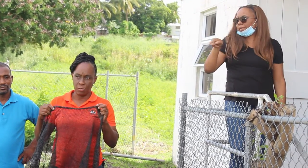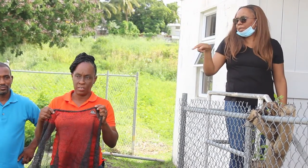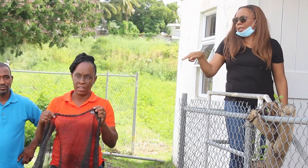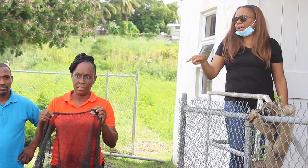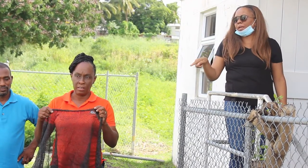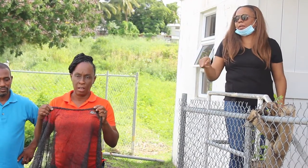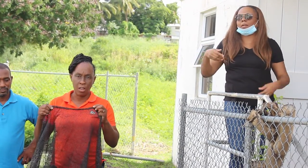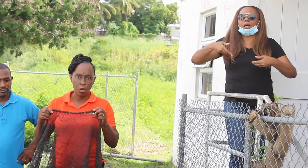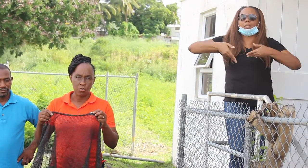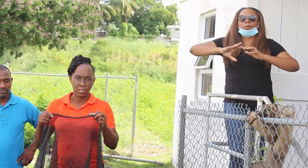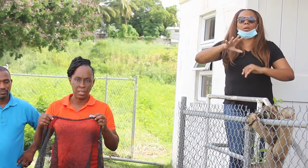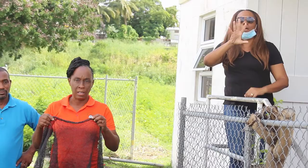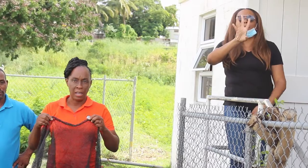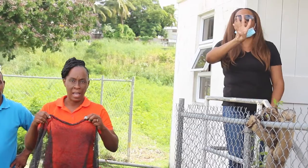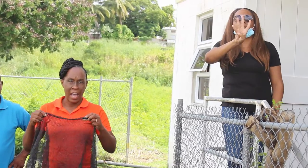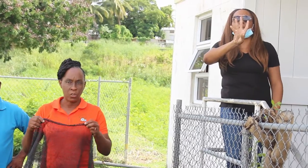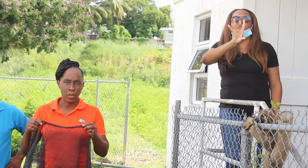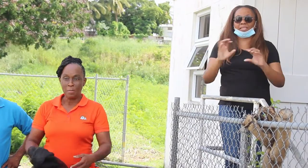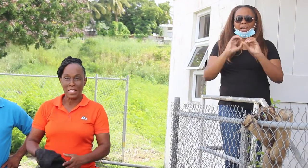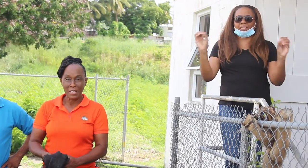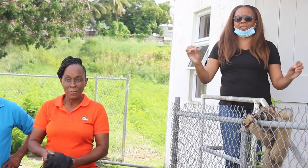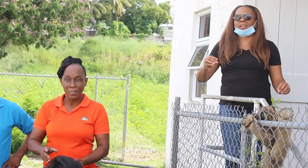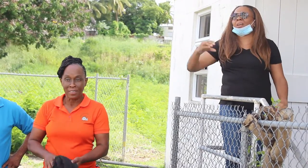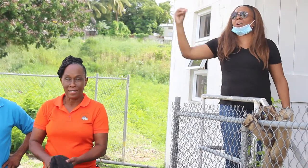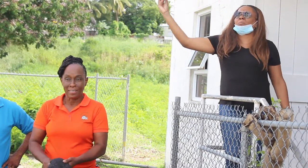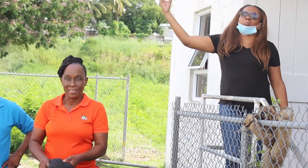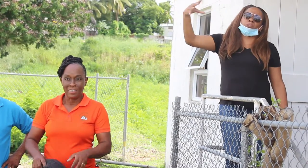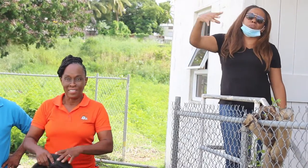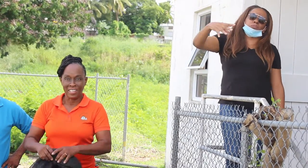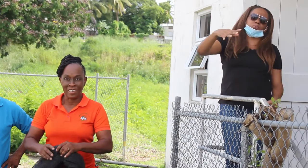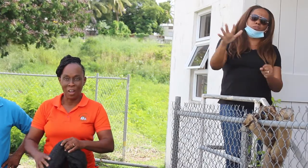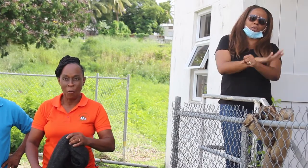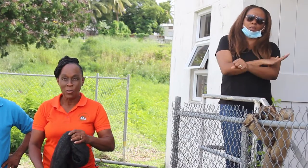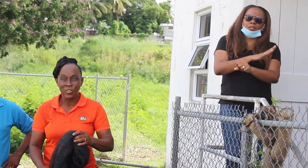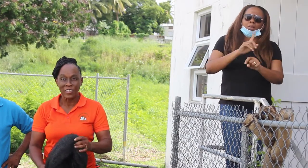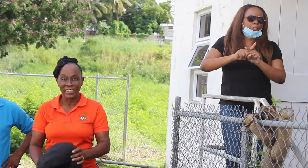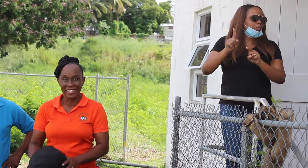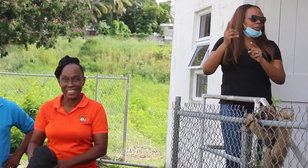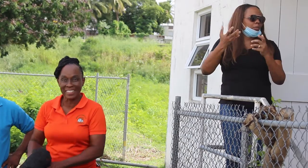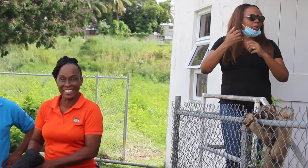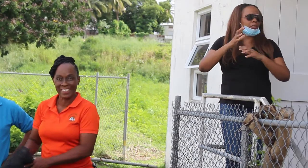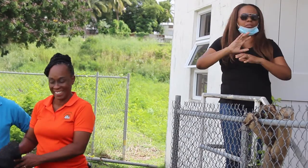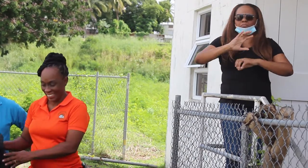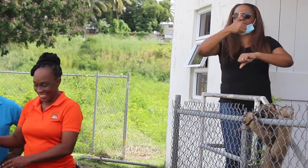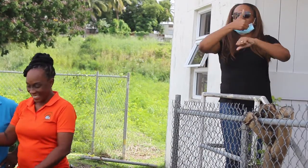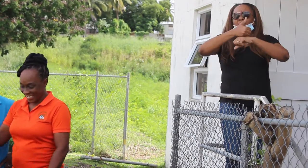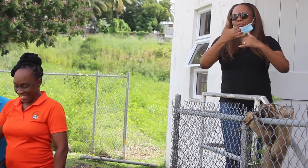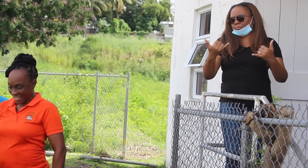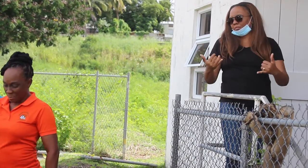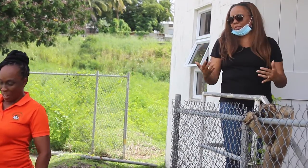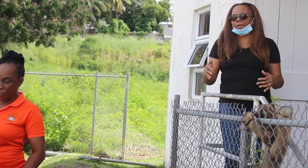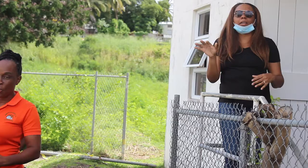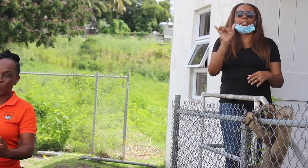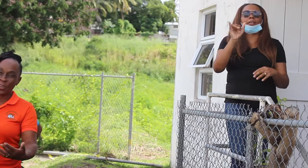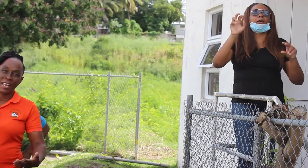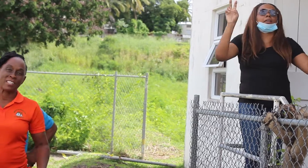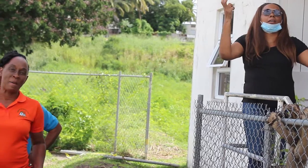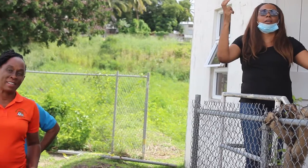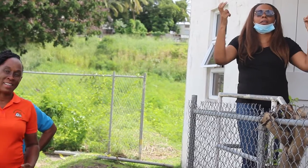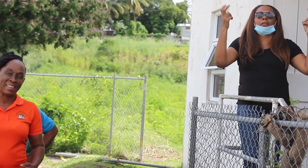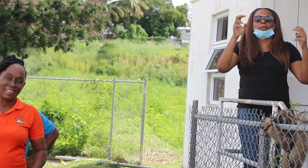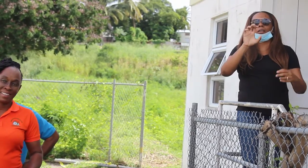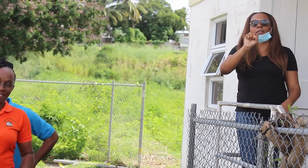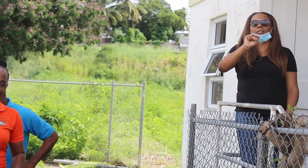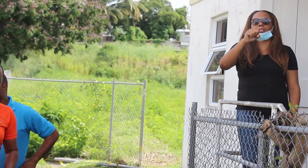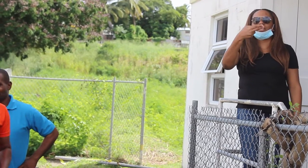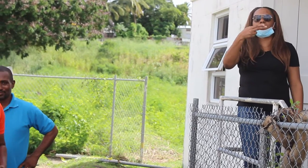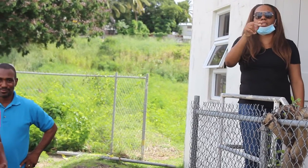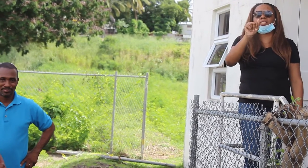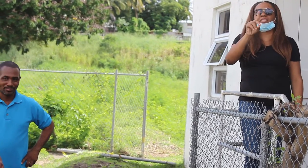which it allows the adequate belief [ __ ] host but of course you can expand it for your purpose